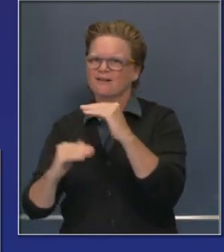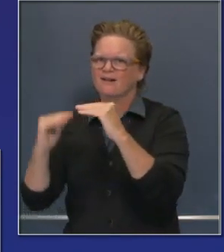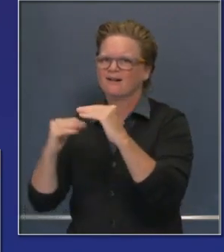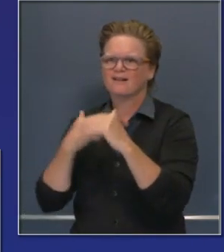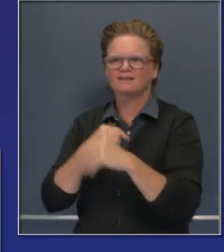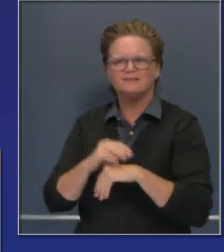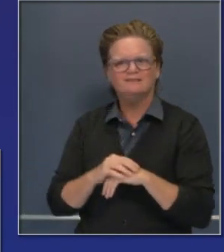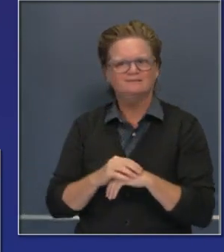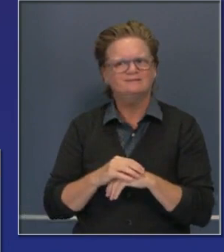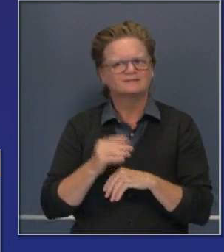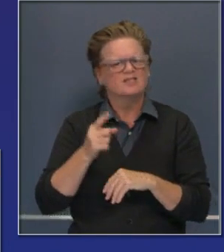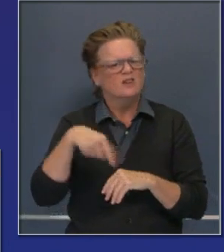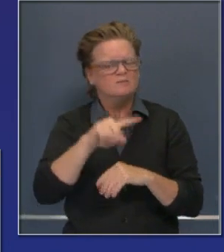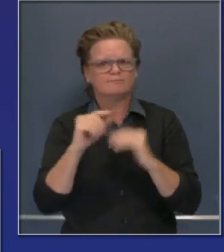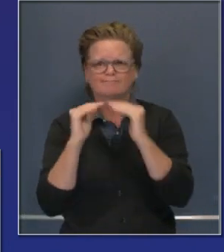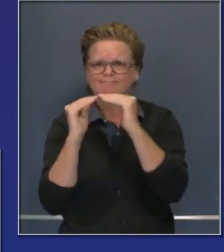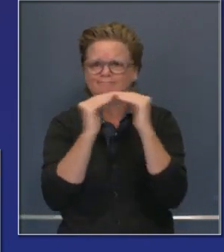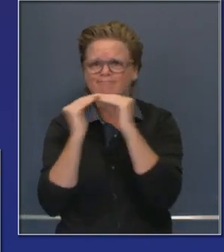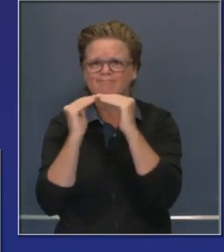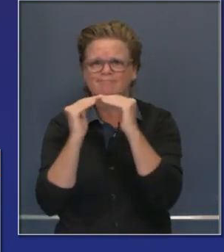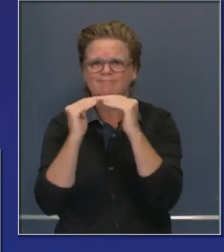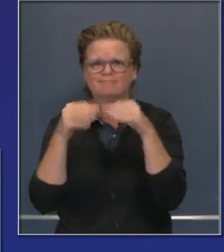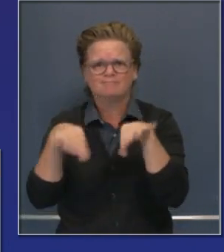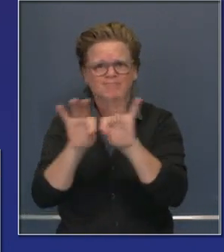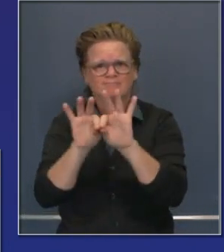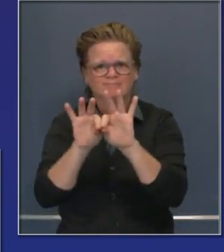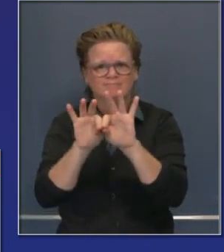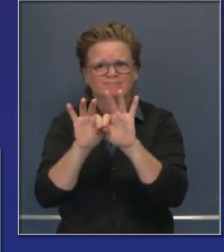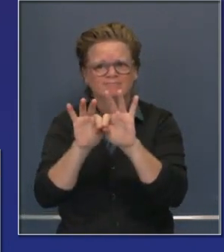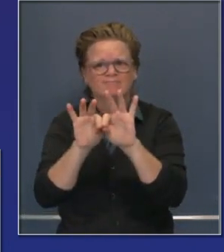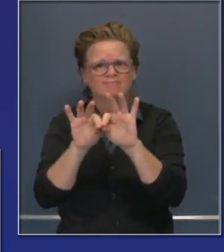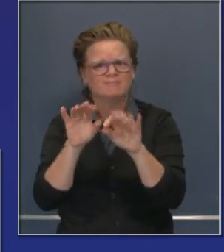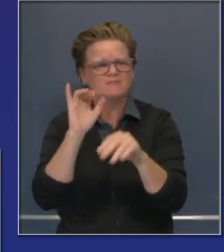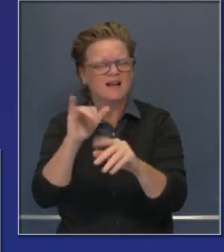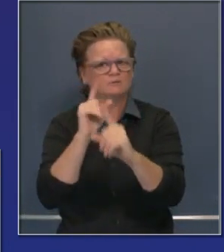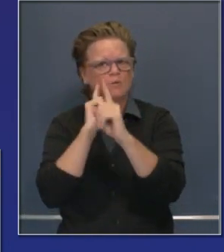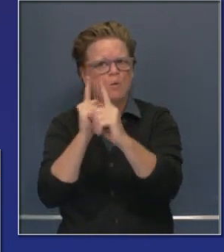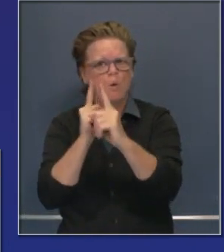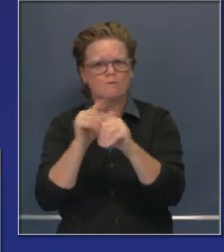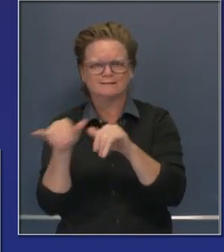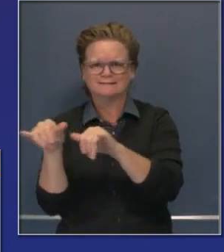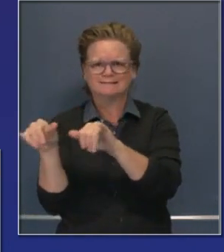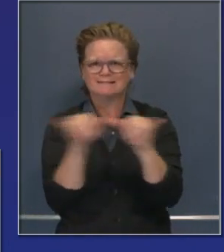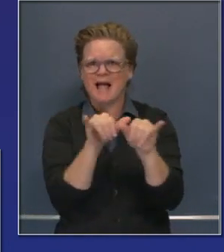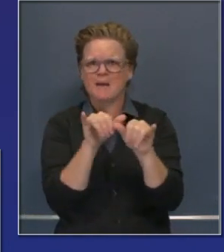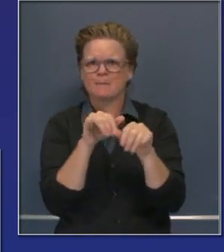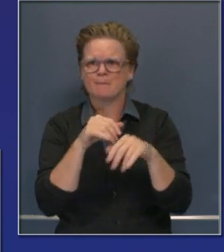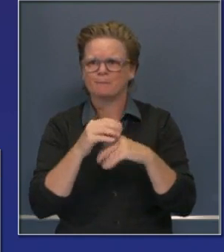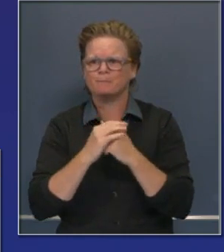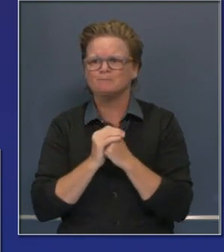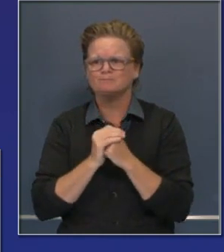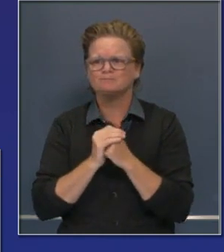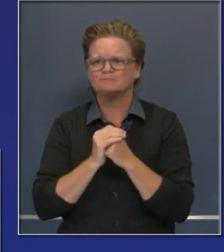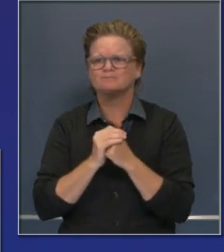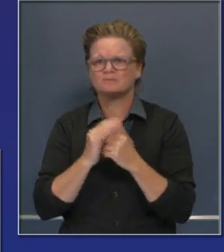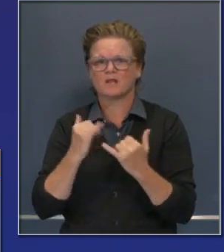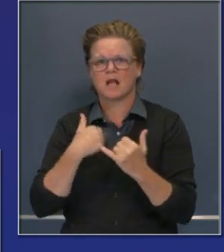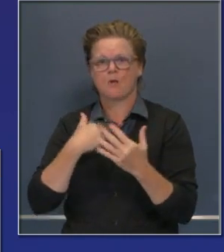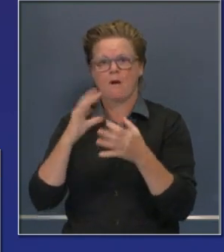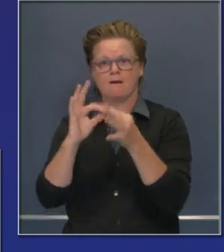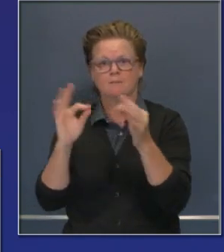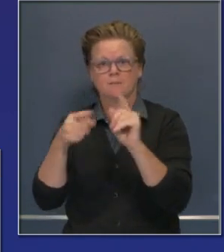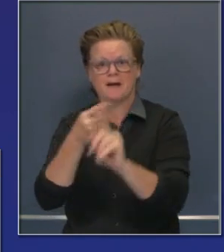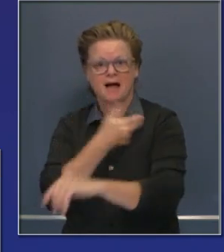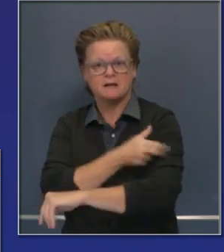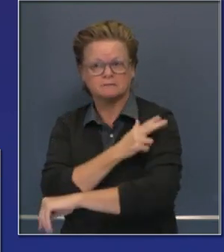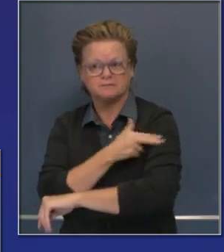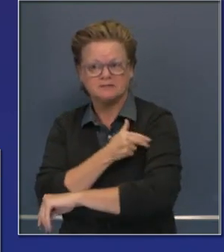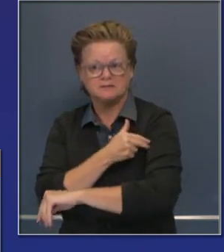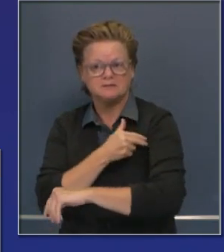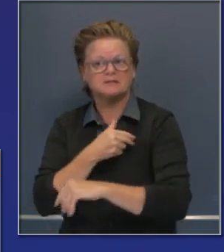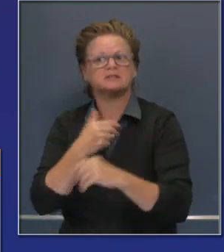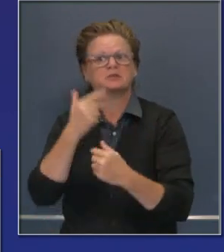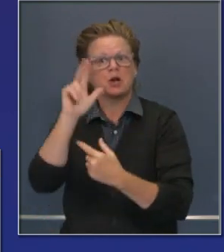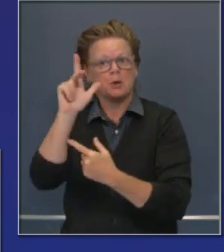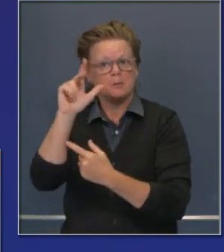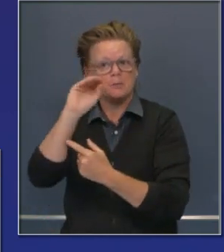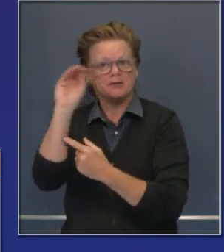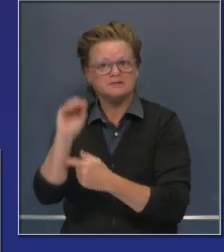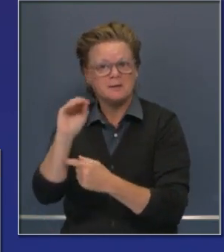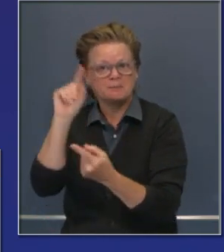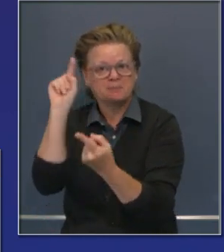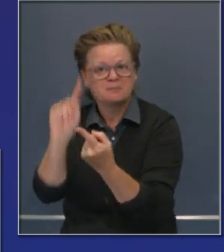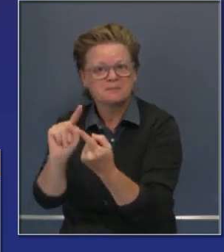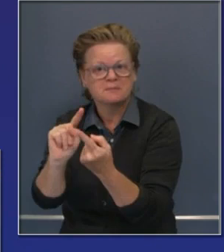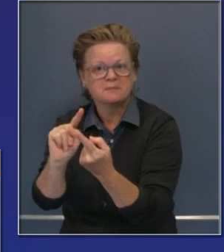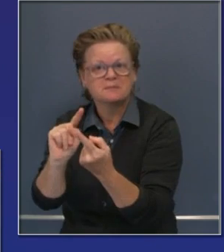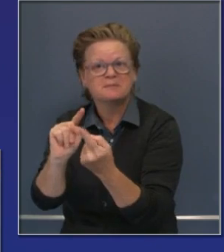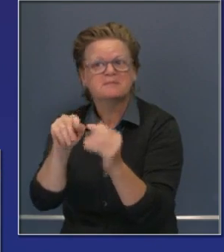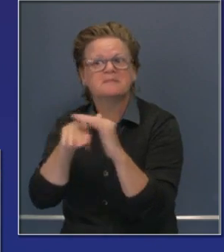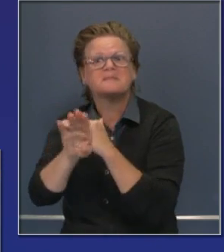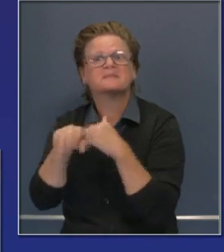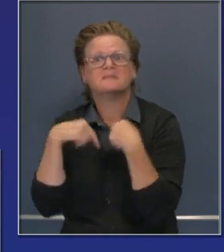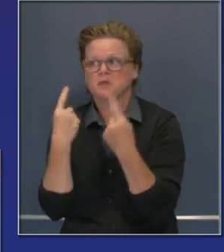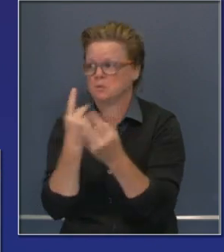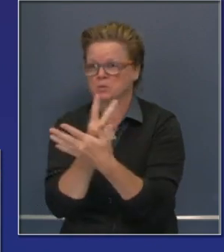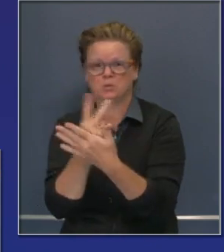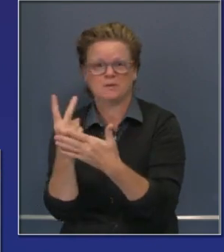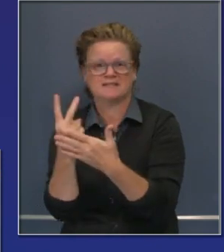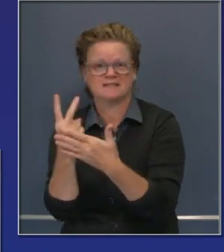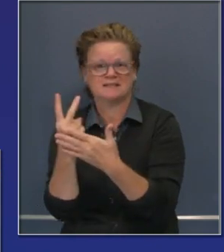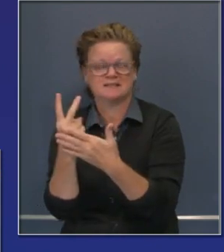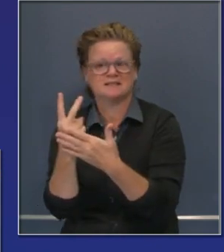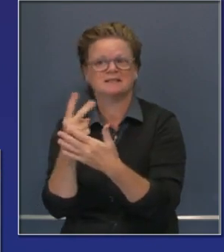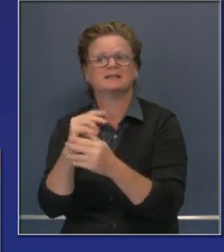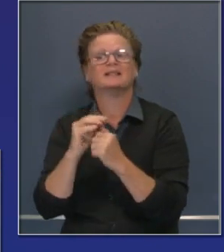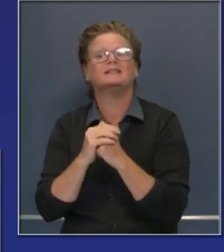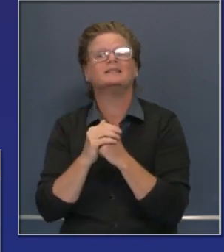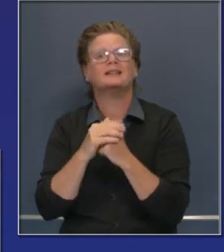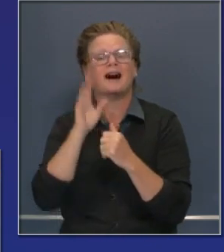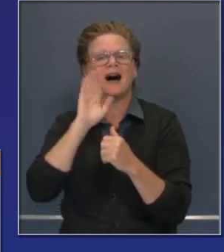SURVEYS THAT WE ALL OF US IN THIS CASE DESERVE CONTINUES TO BE OUR GOAL GOAL AS WELL AS TO SEE HOSPITALIZATIONS DECLINE IN THIS STATE 23 PERCENT DECREASE NOW OVER A TWO-WEEK PERIOD THIS